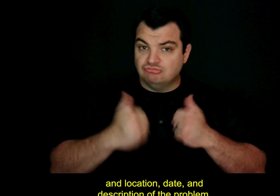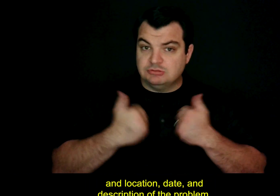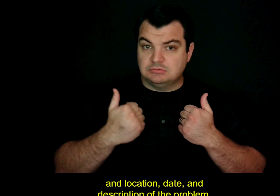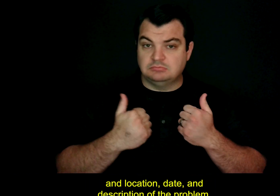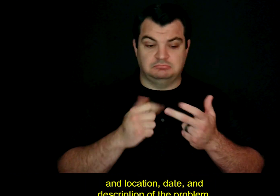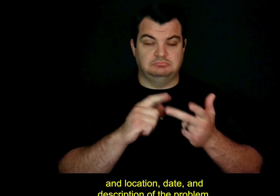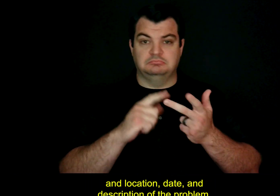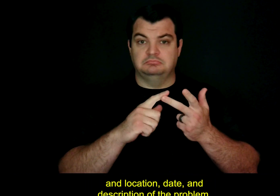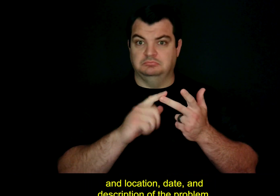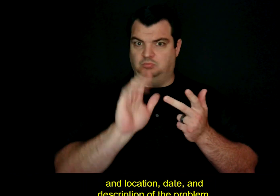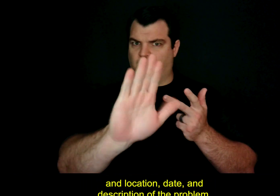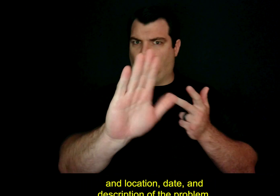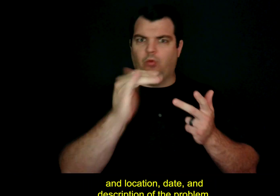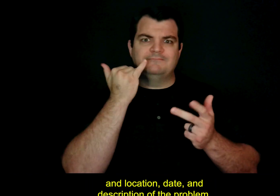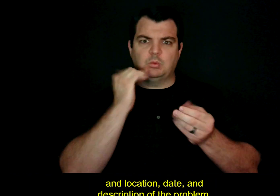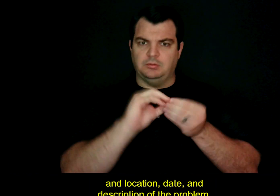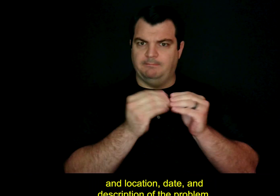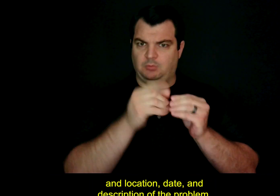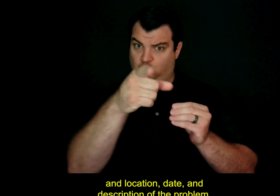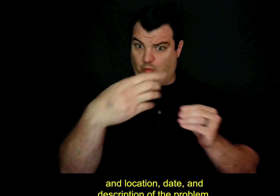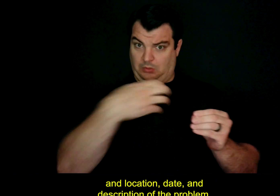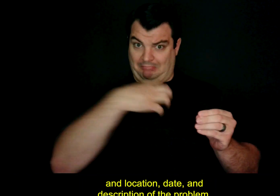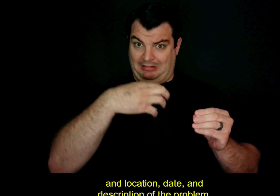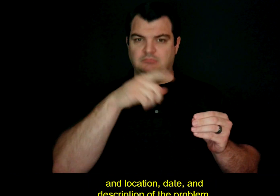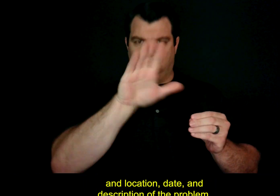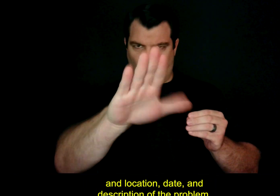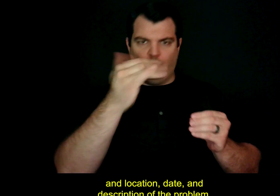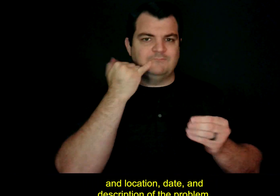and location, date, and description of the problem.